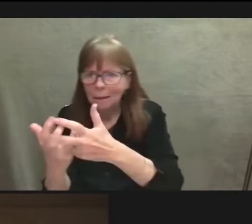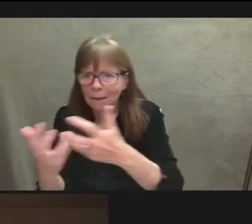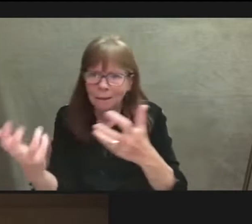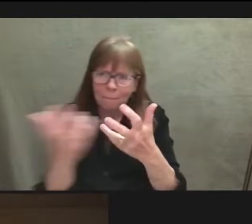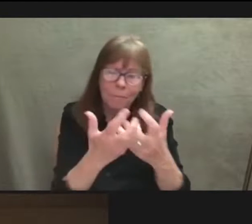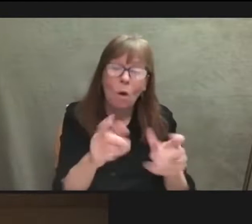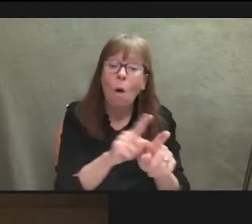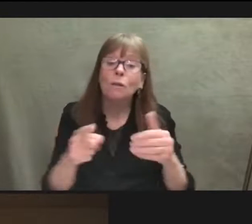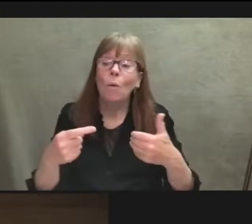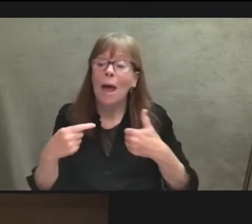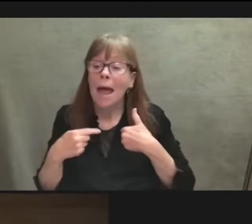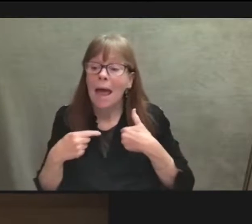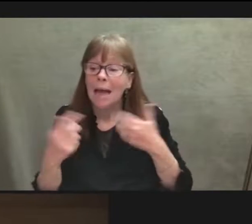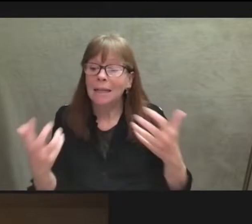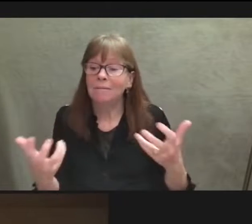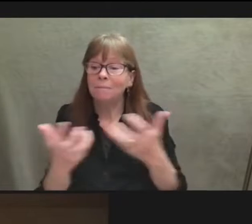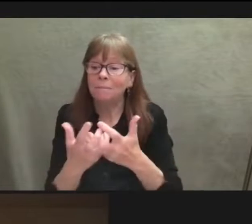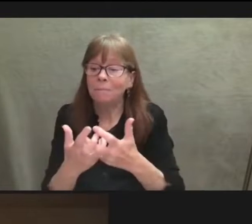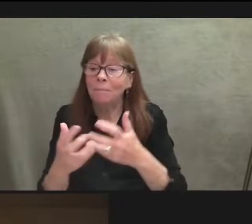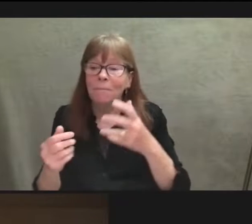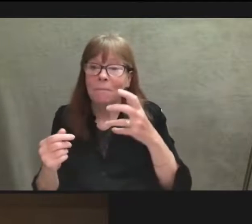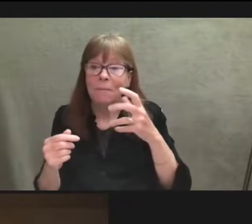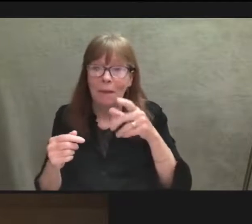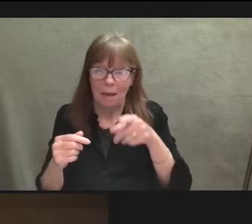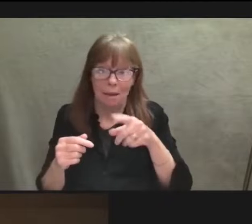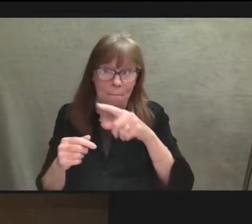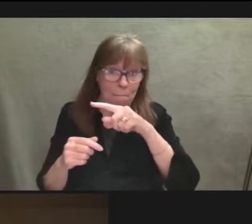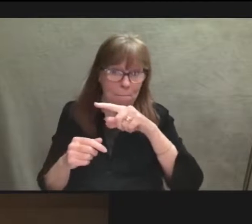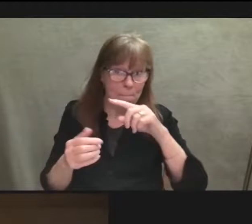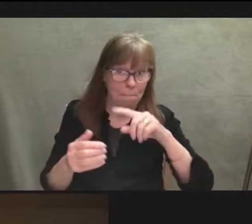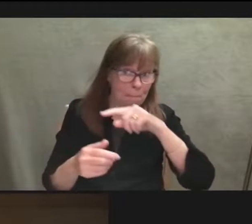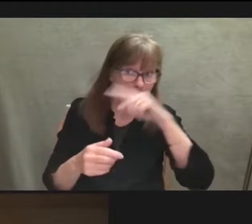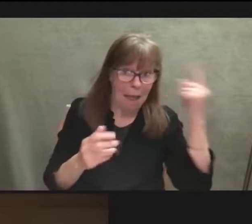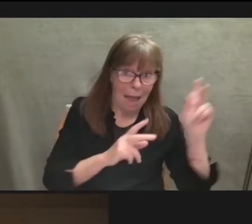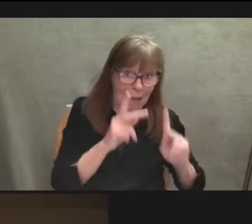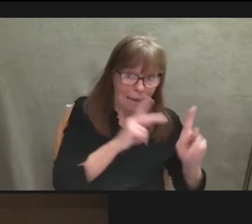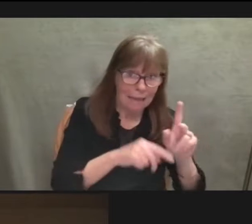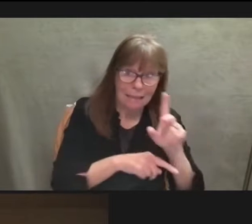intersection of blackness and disability, with two people that you know very well,